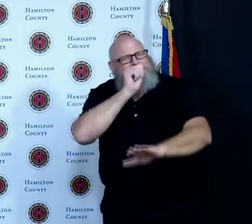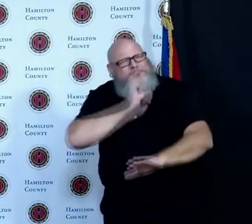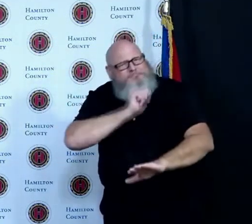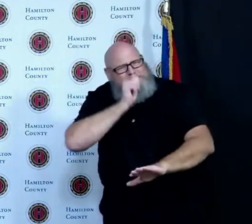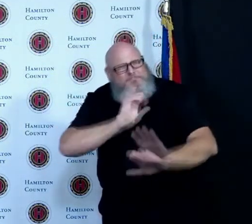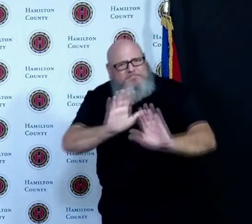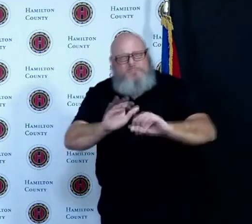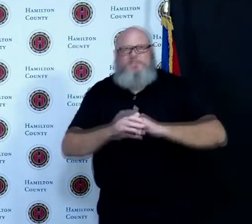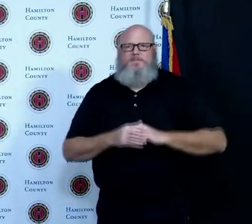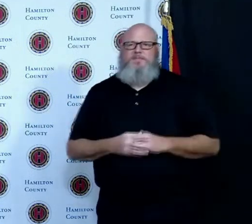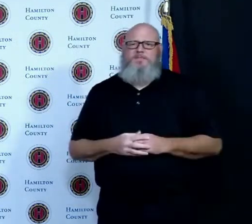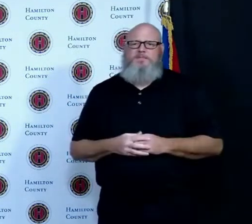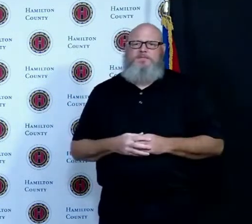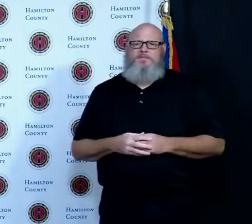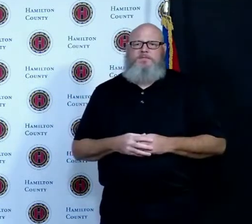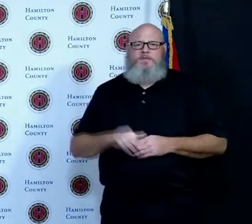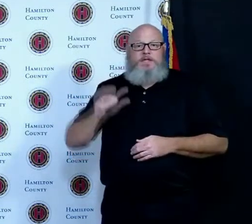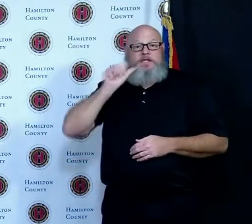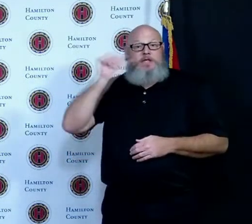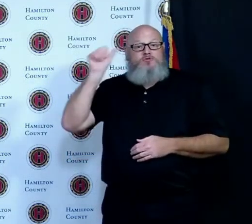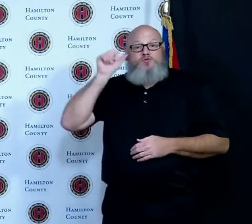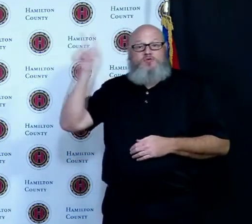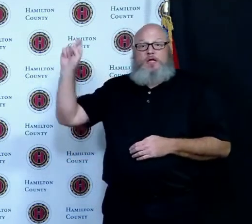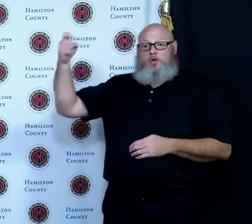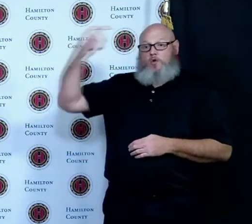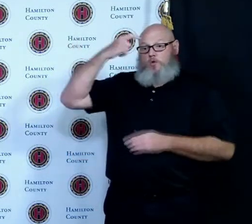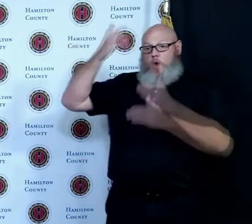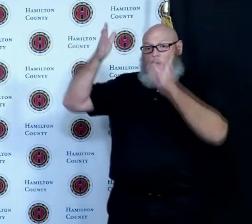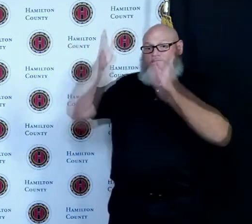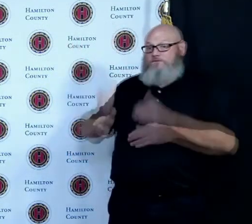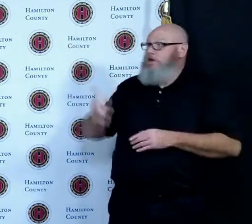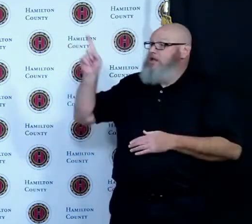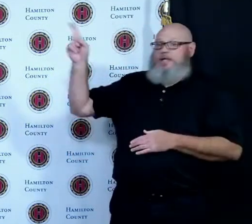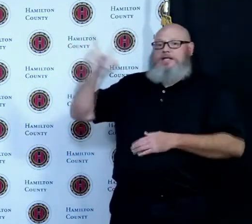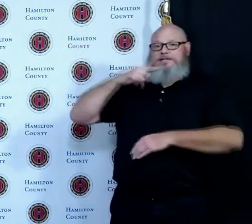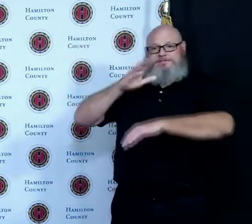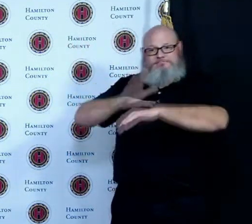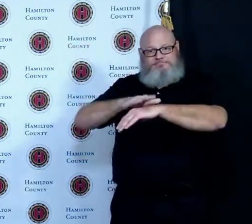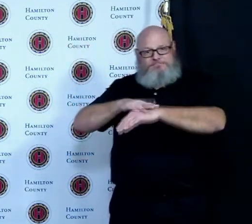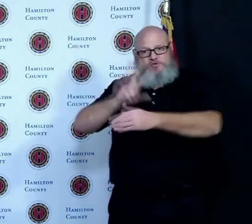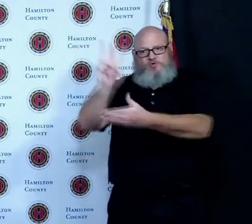we're going to start to vaccinate folks over the age of 65. we need that plan we need to build